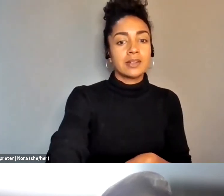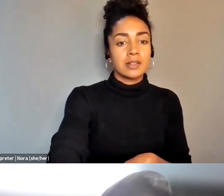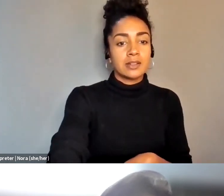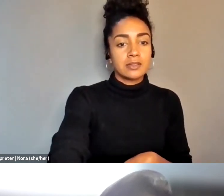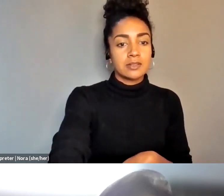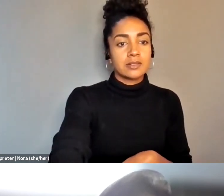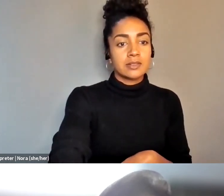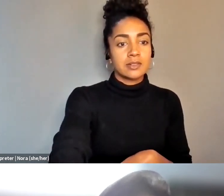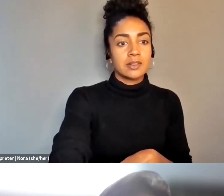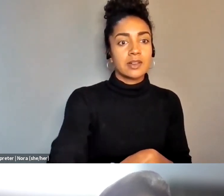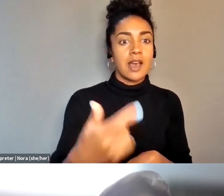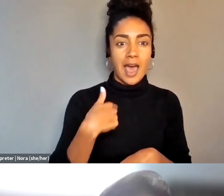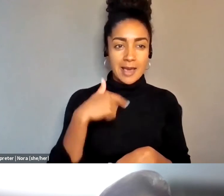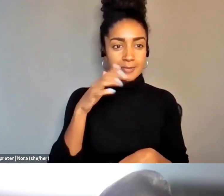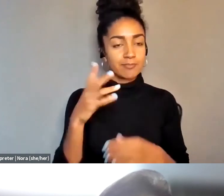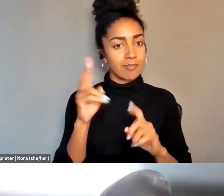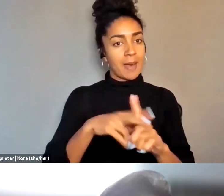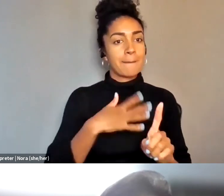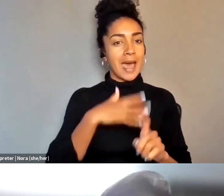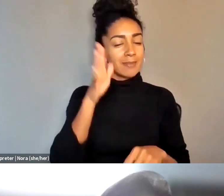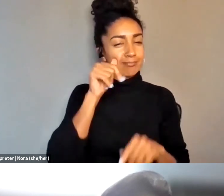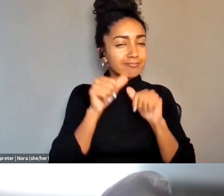remember the reasons why I started learning English in the first place,